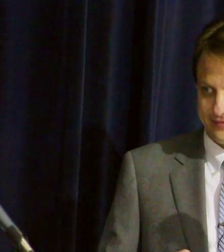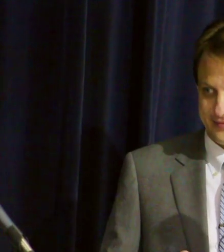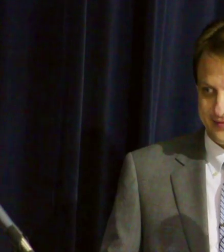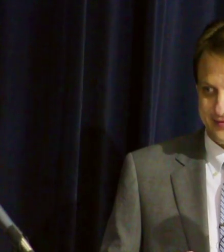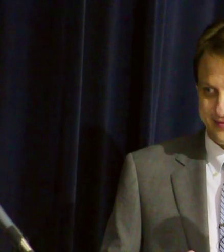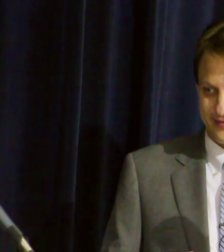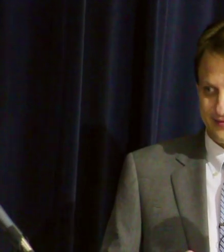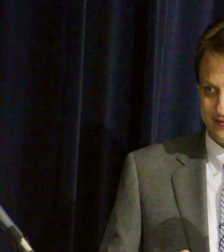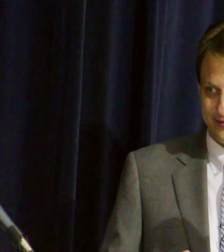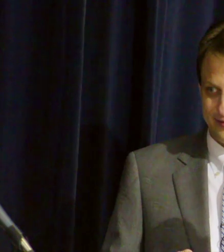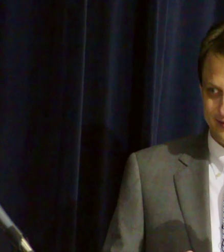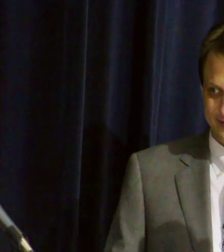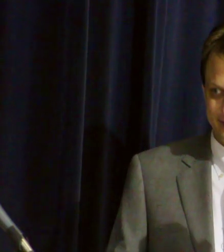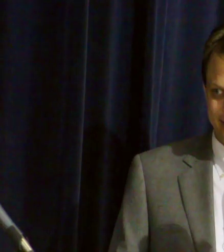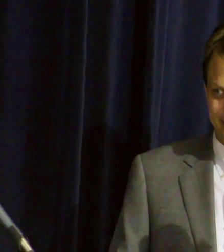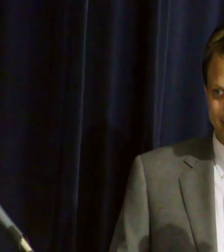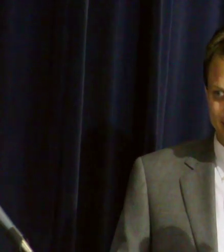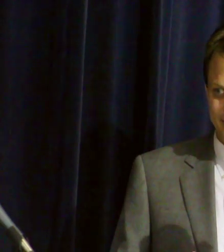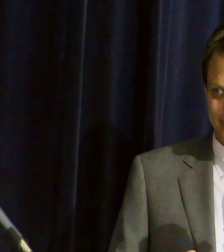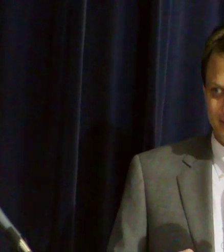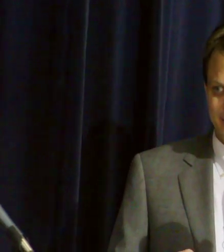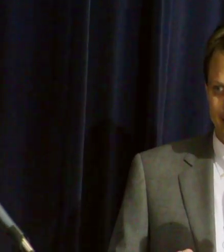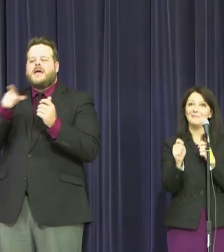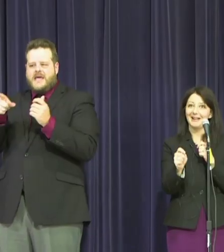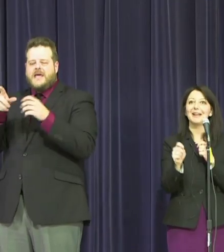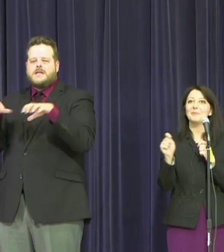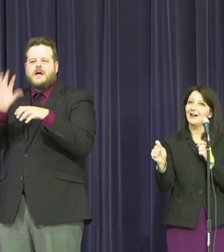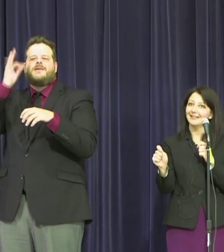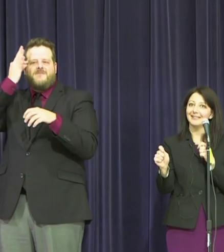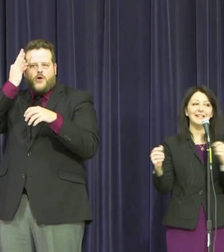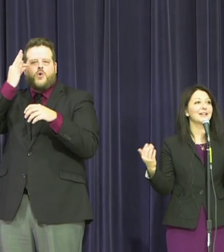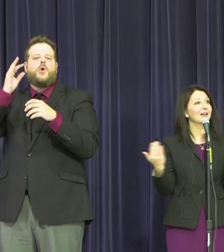some blogs and things. He does federal Medicare policy.